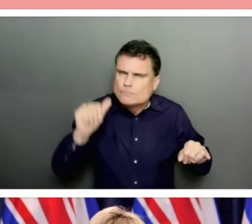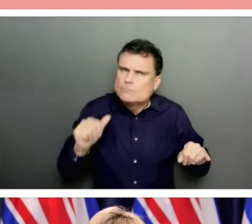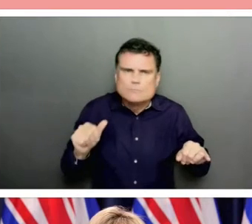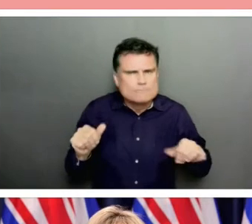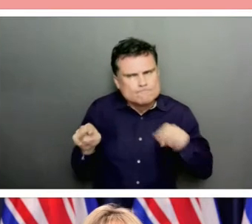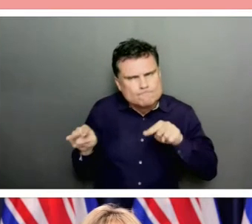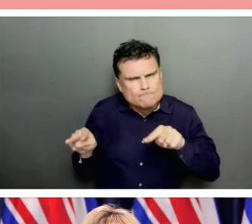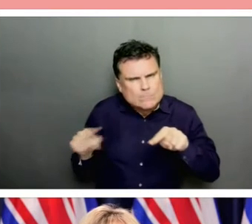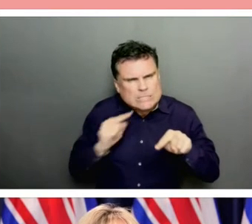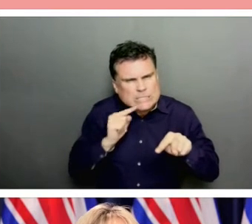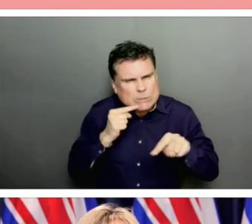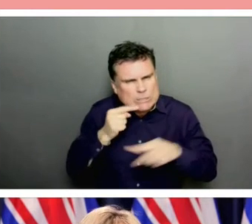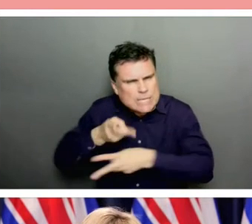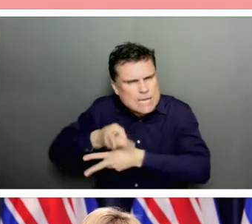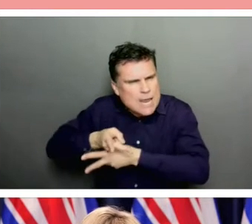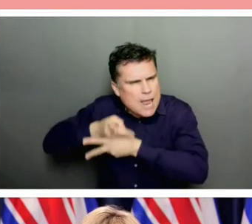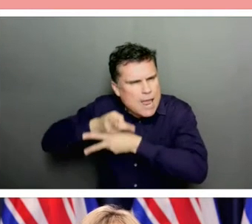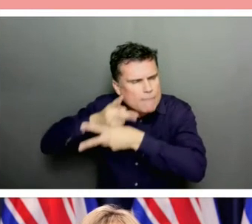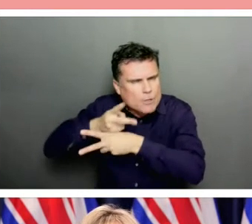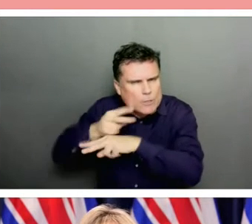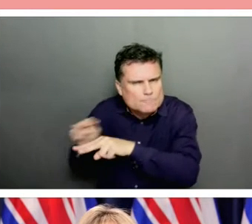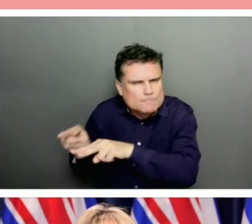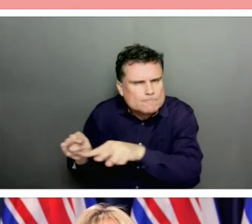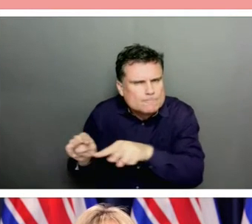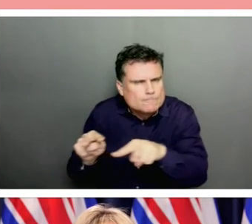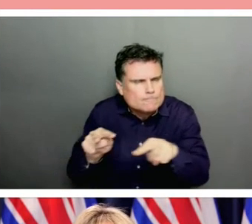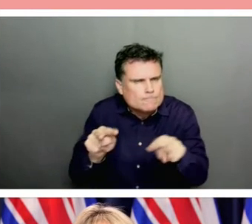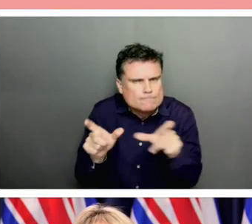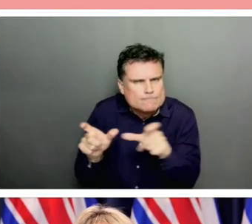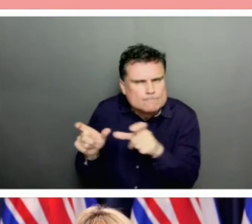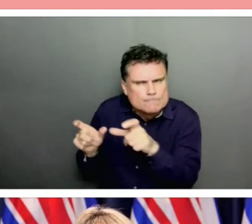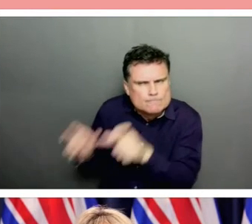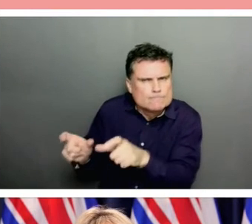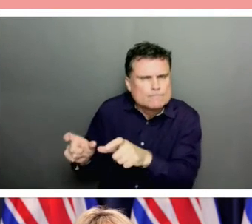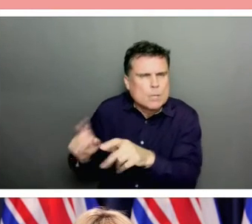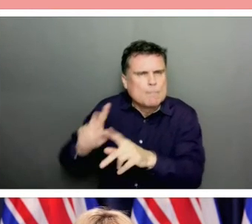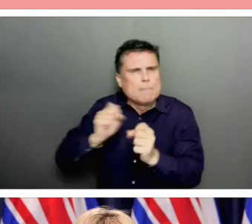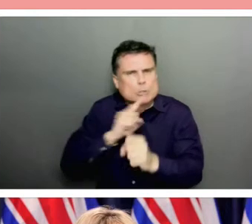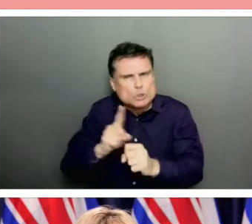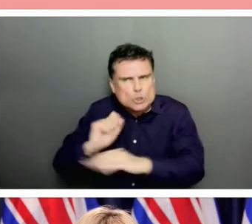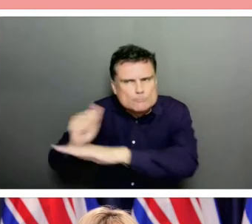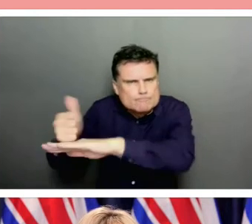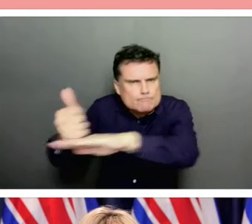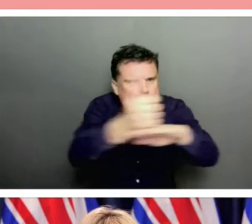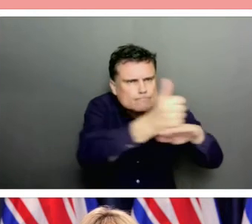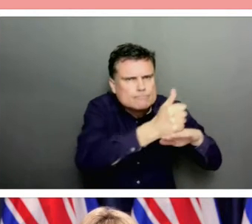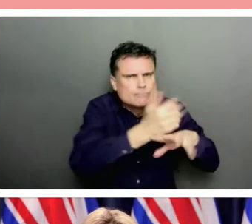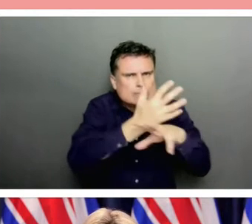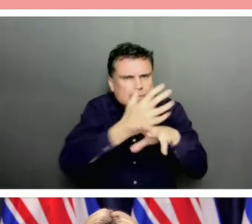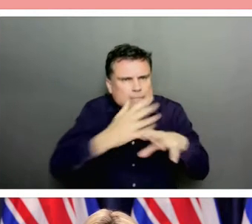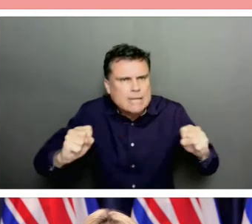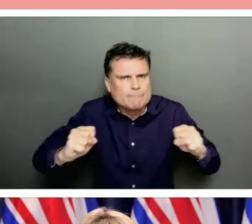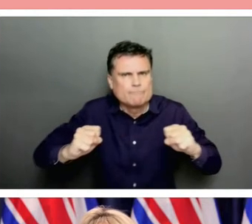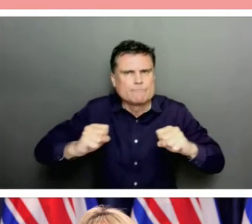that we know is important for the long-term growth and development of our children. So it is something we've